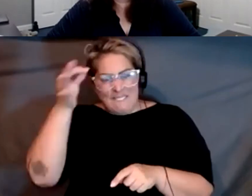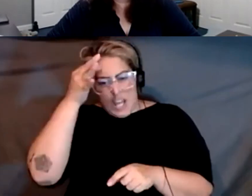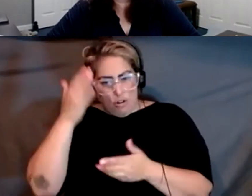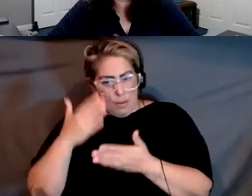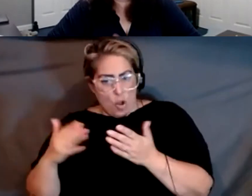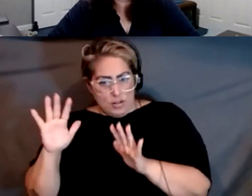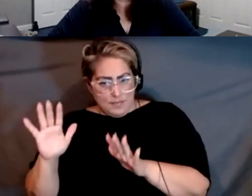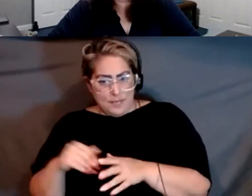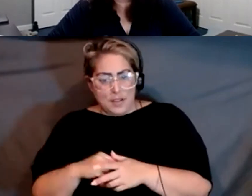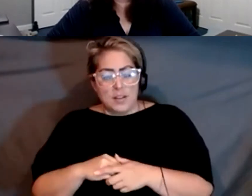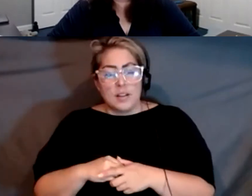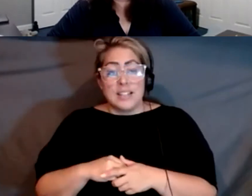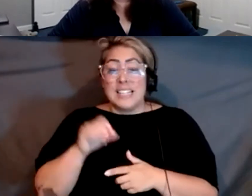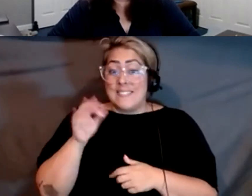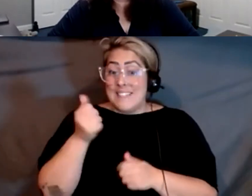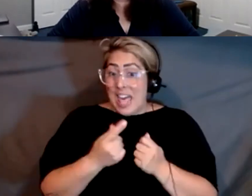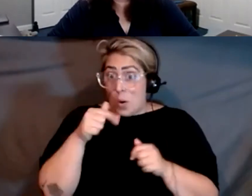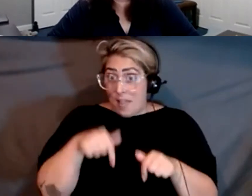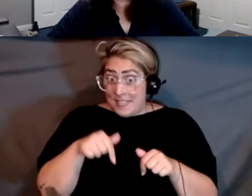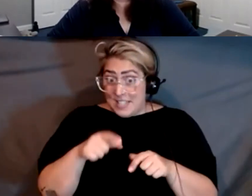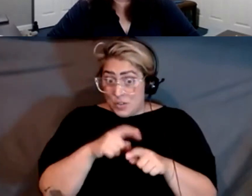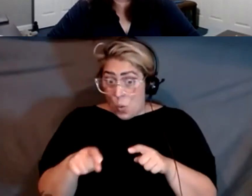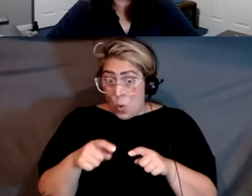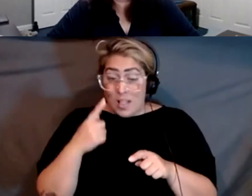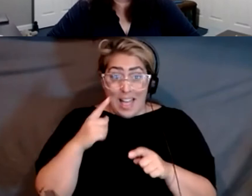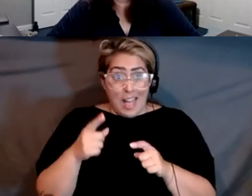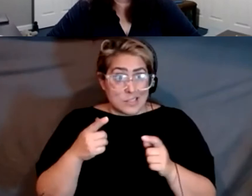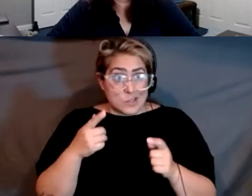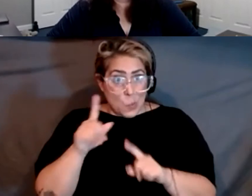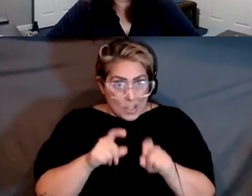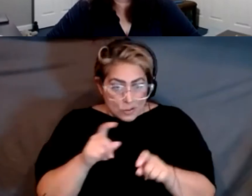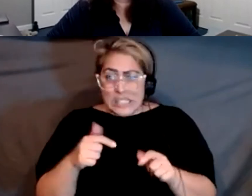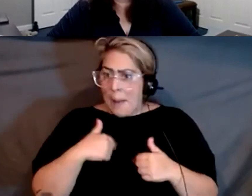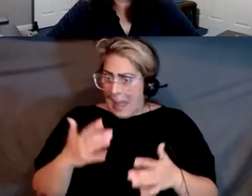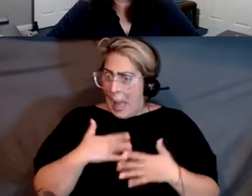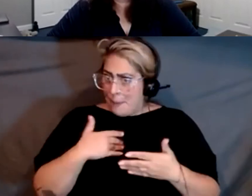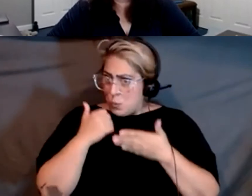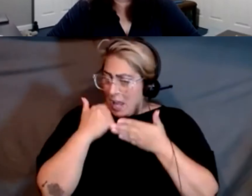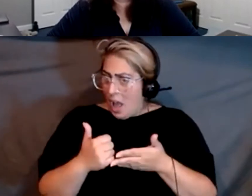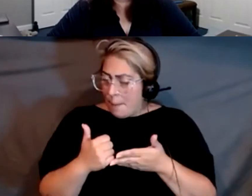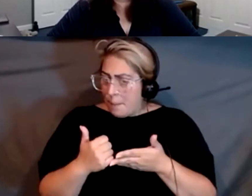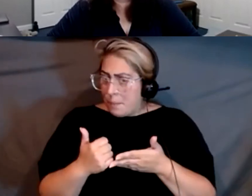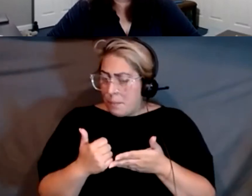questions I am happy to feel those. That was a big lift. A lot of that advocacy